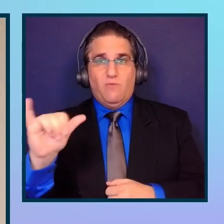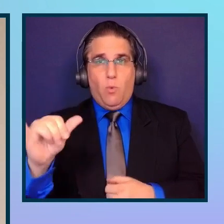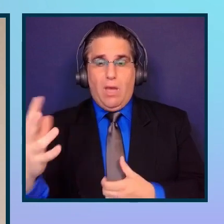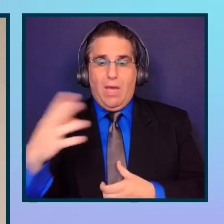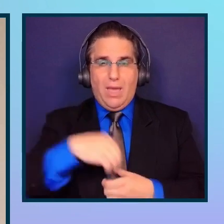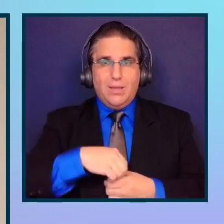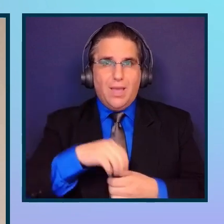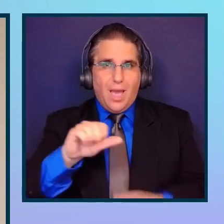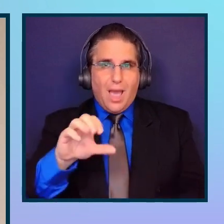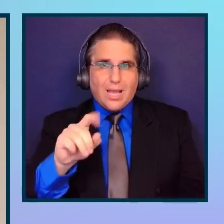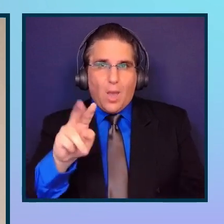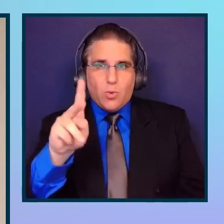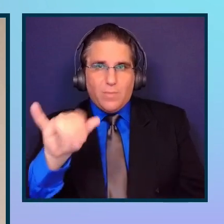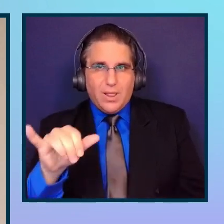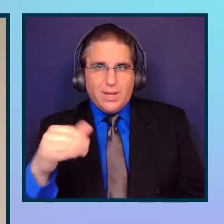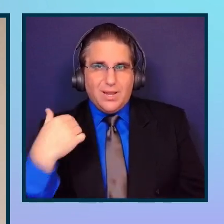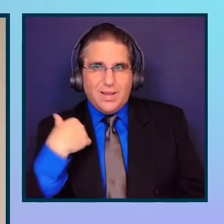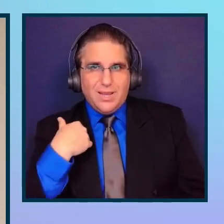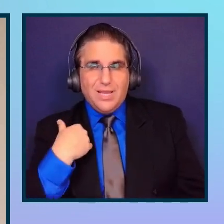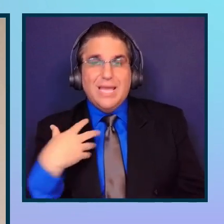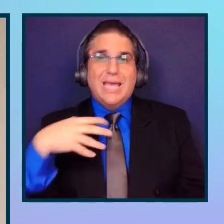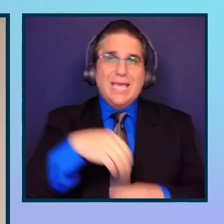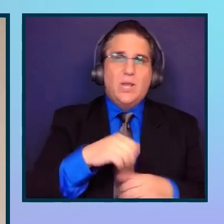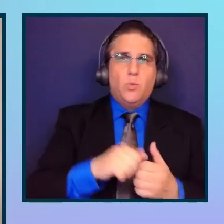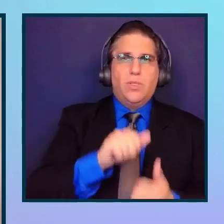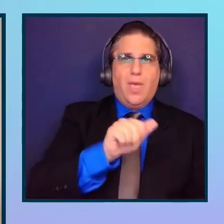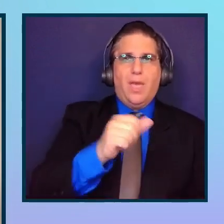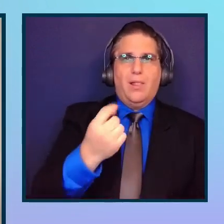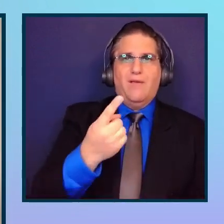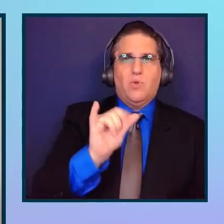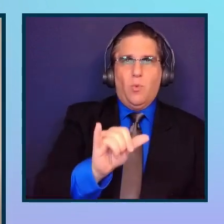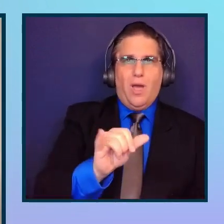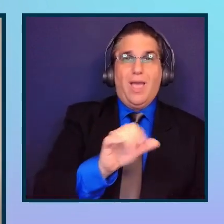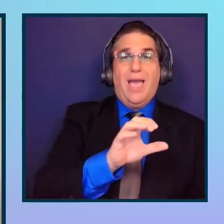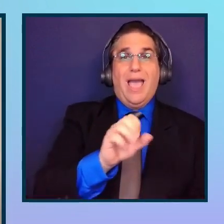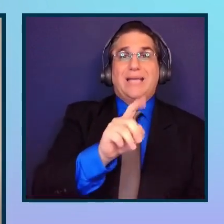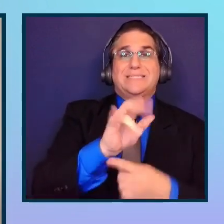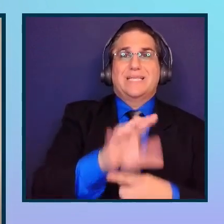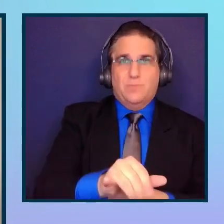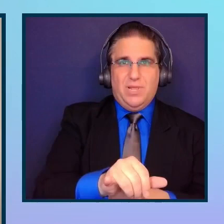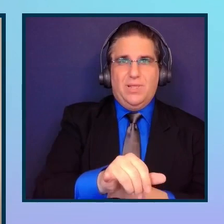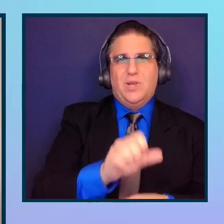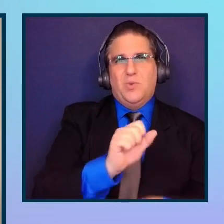into my A11Y accessibility work? Thank you. Beautiful, well said.